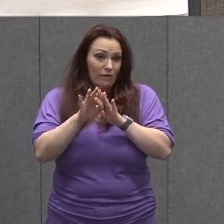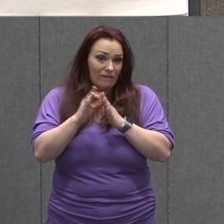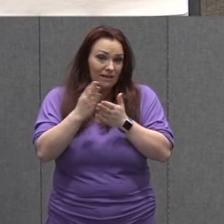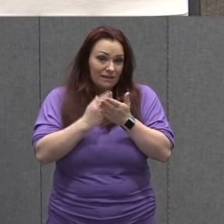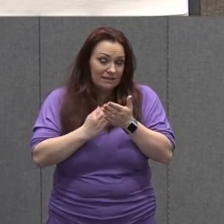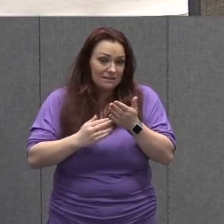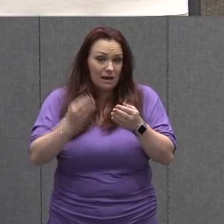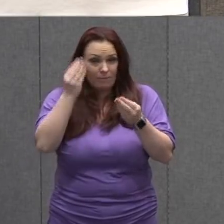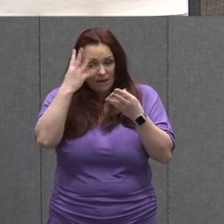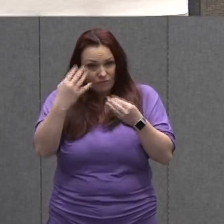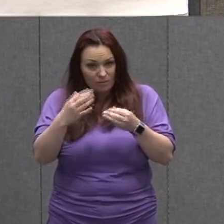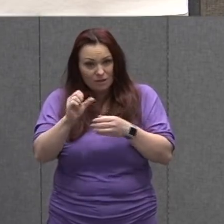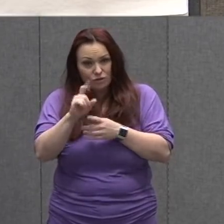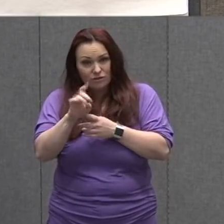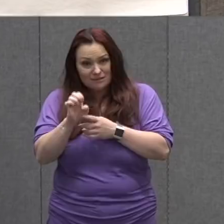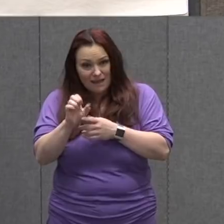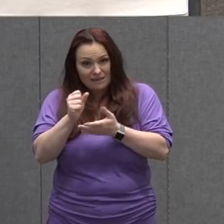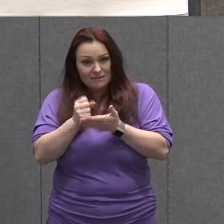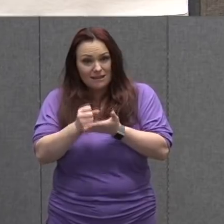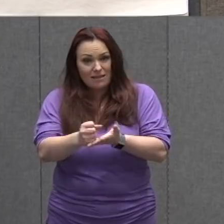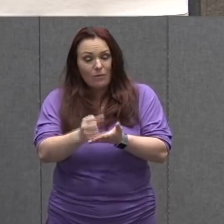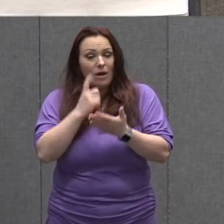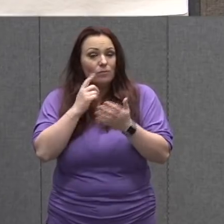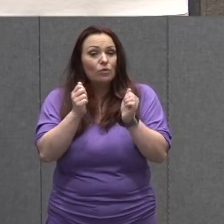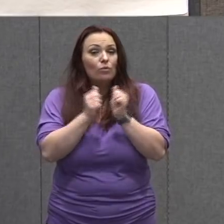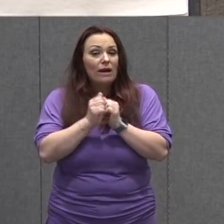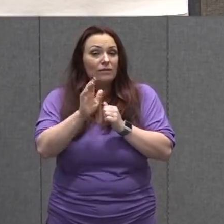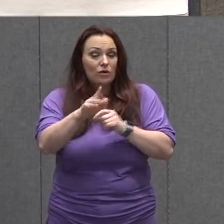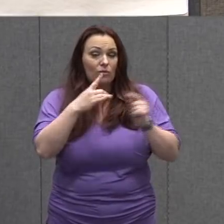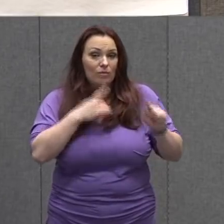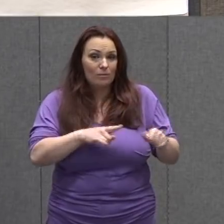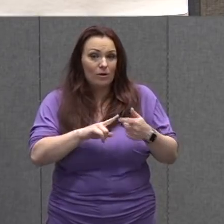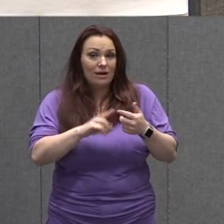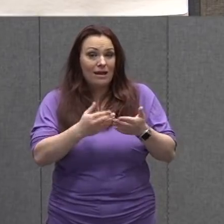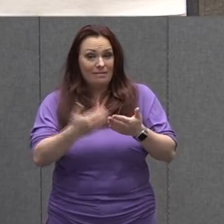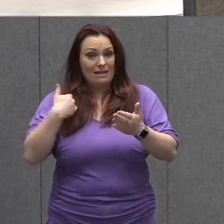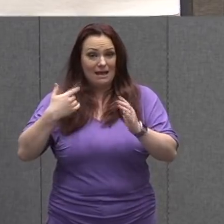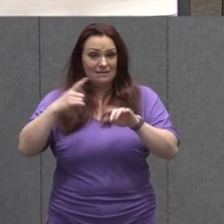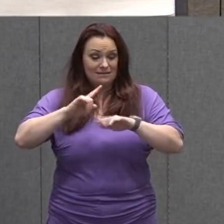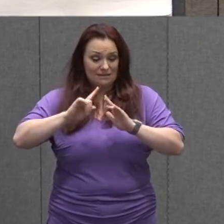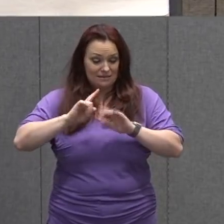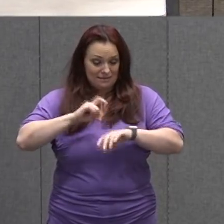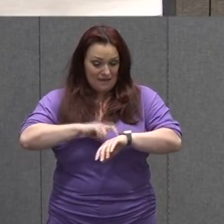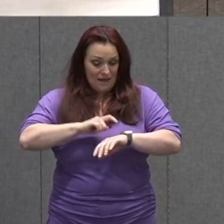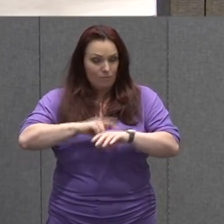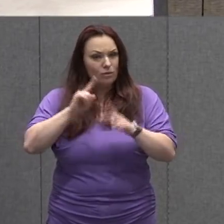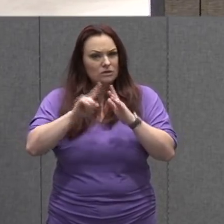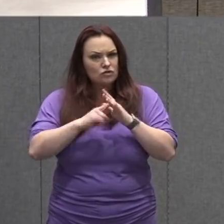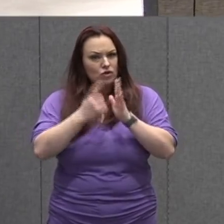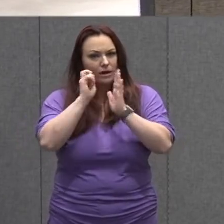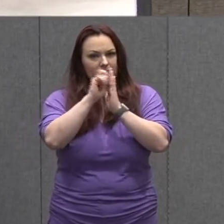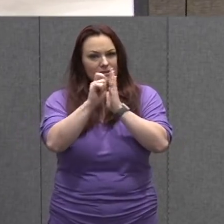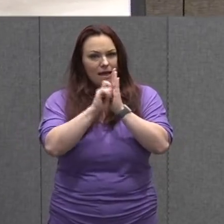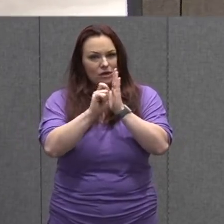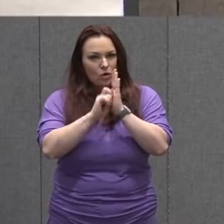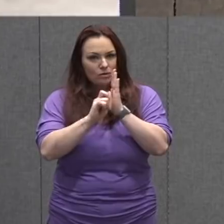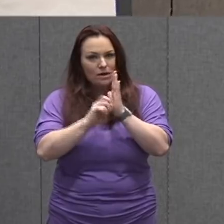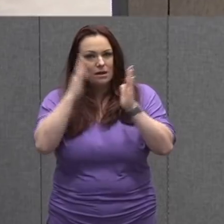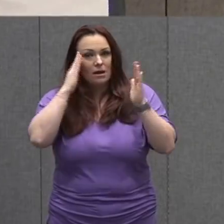And then last time we were together we took some detailed notes, and I'm hoping that you have taken